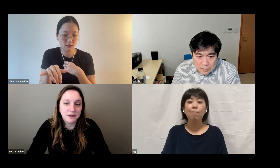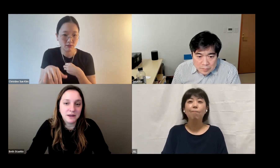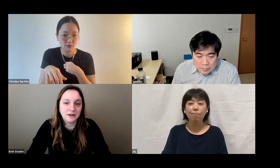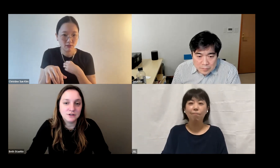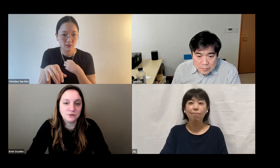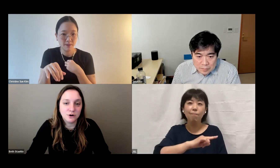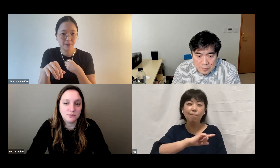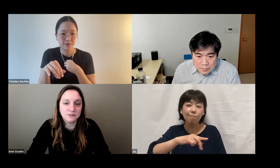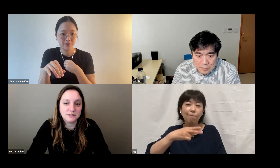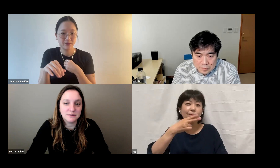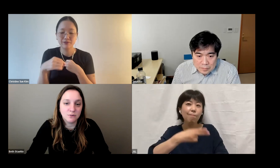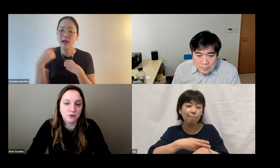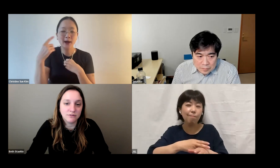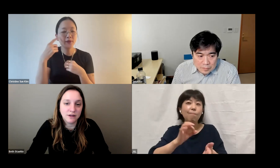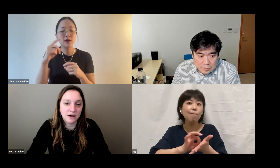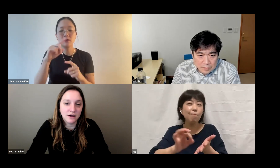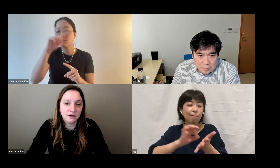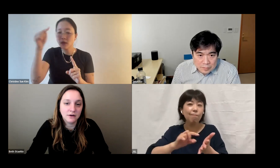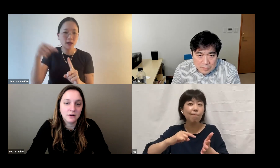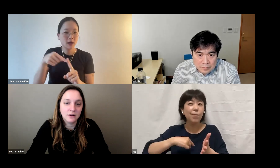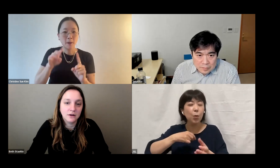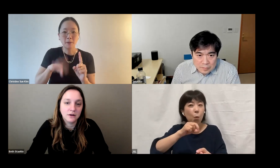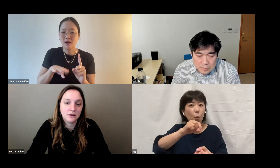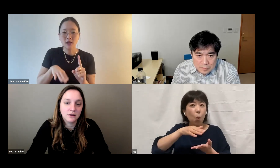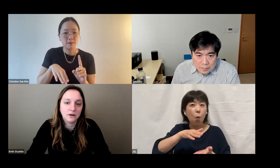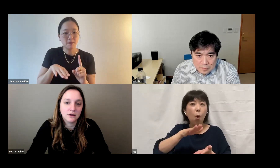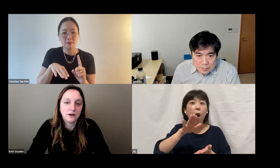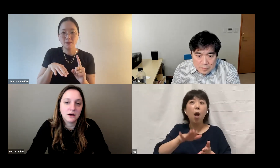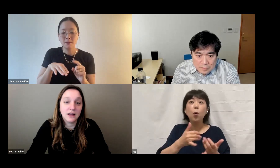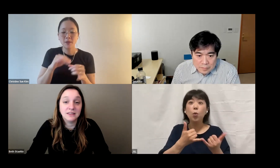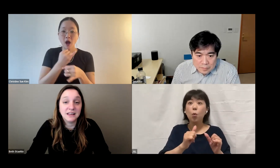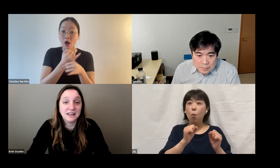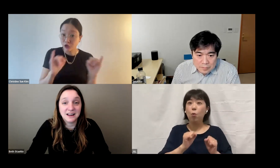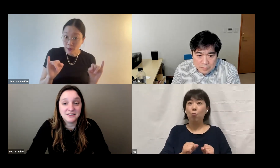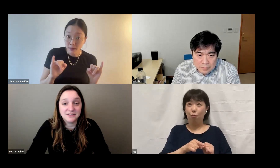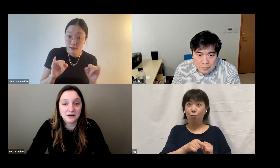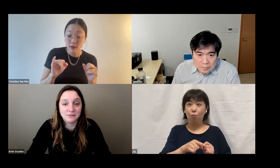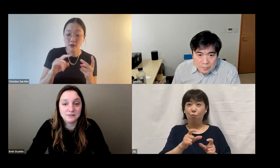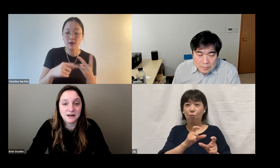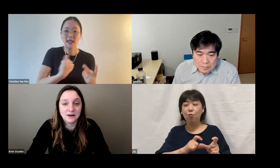and I do hope to see more of that. I think it kind of comes down